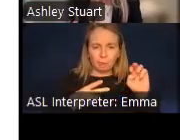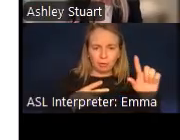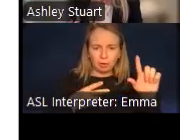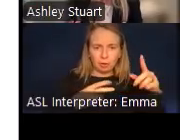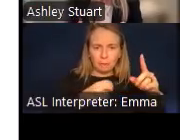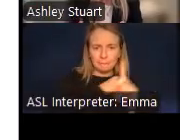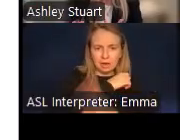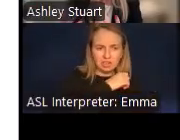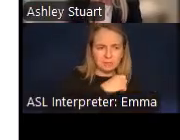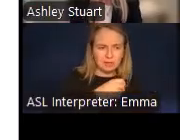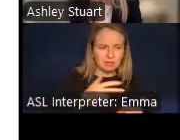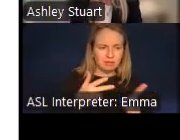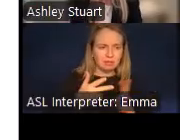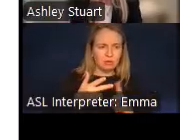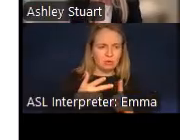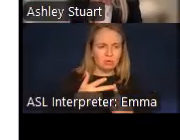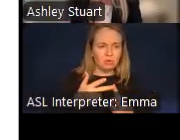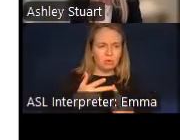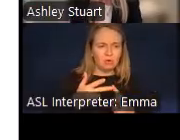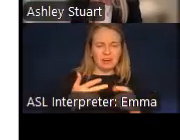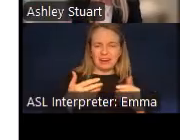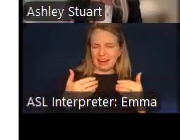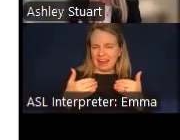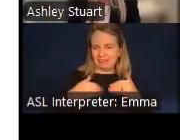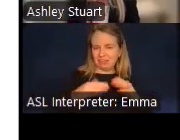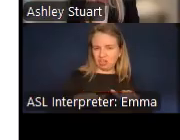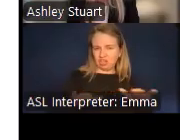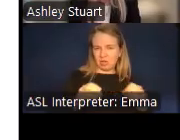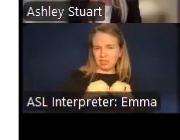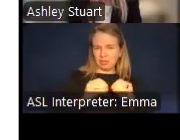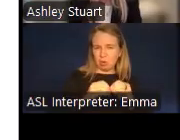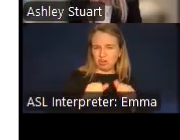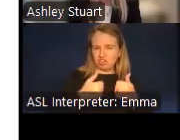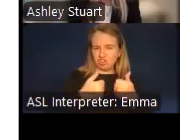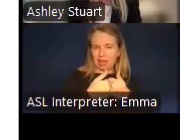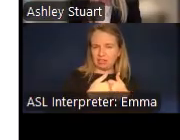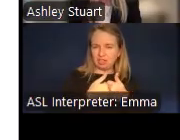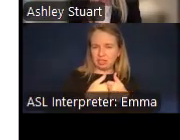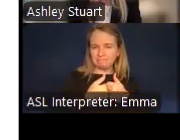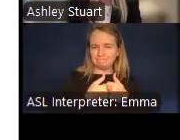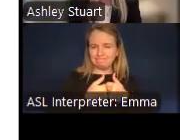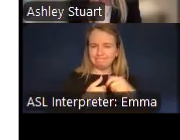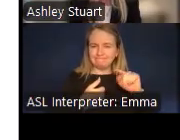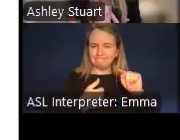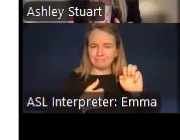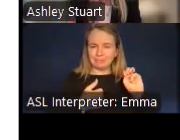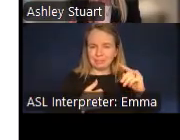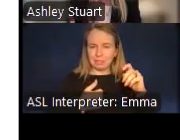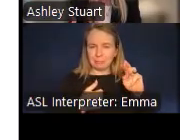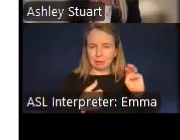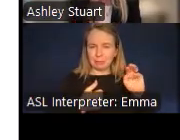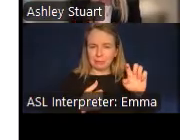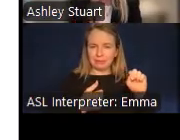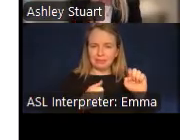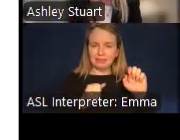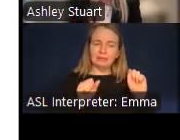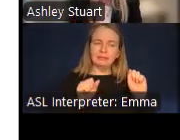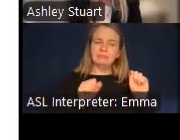who has a more challenging temperament. Those things could lead to risk. Referrals for intervention.